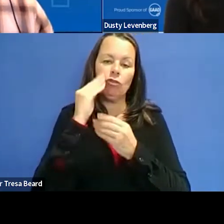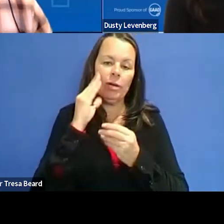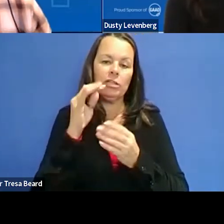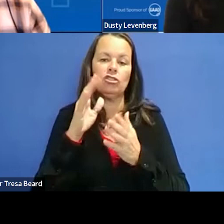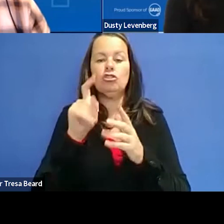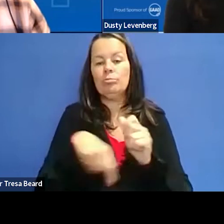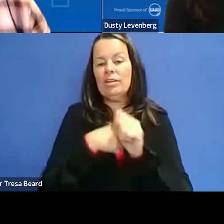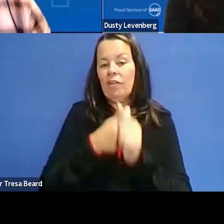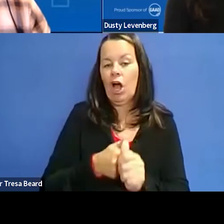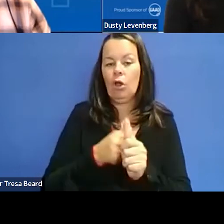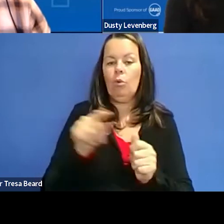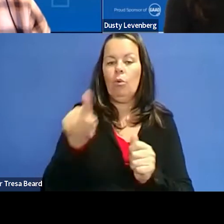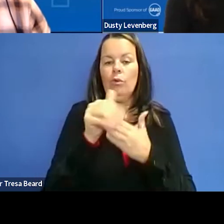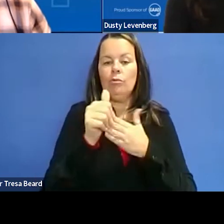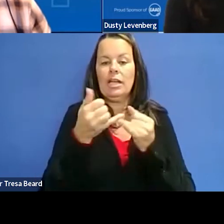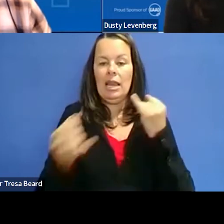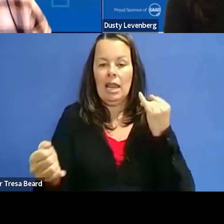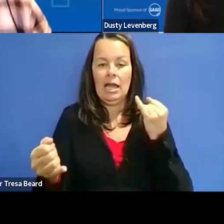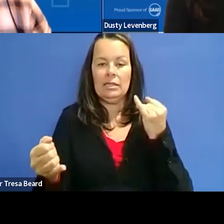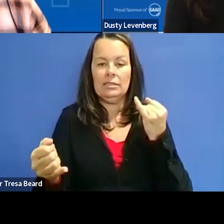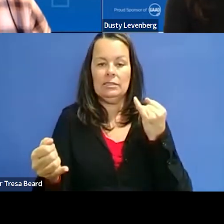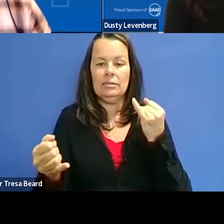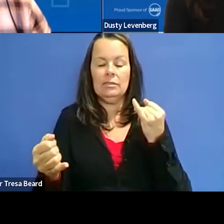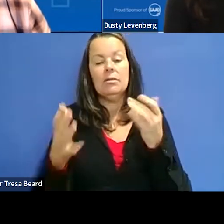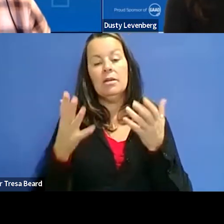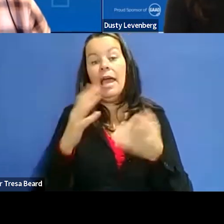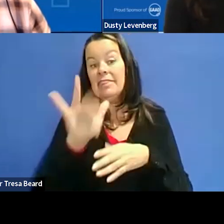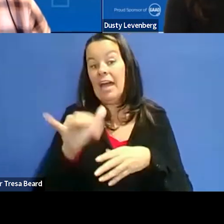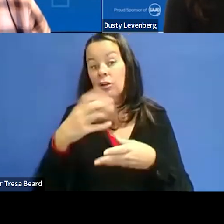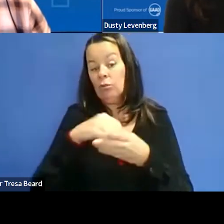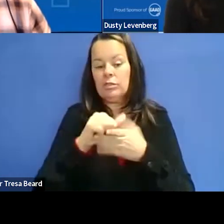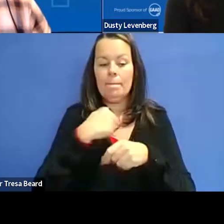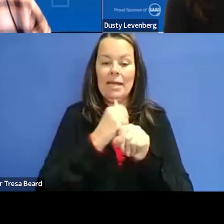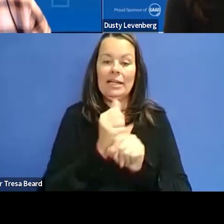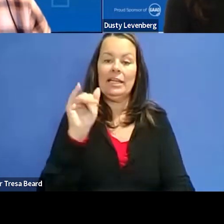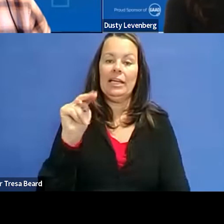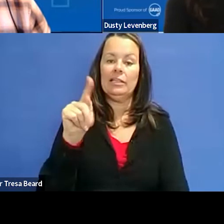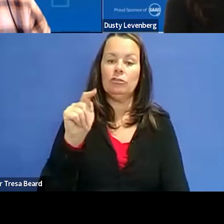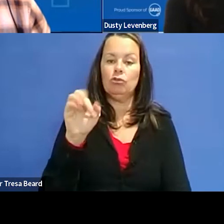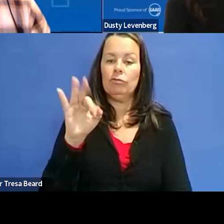Things like making the interface accessible and helping people make the content accessible.